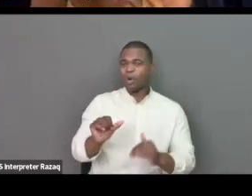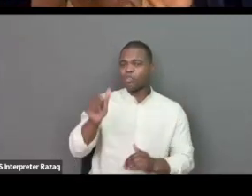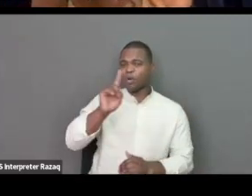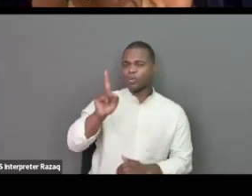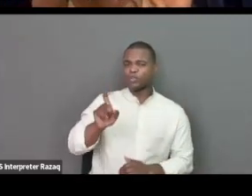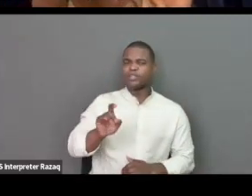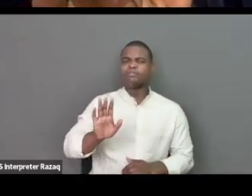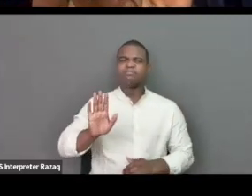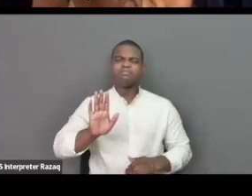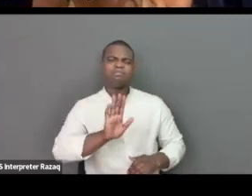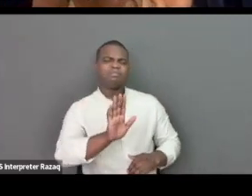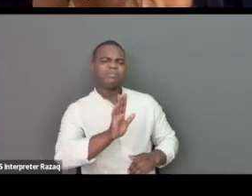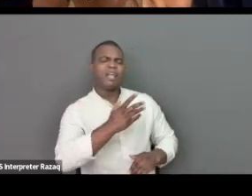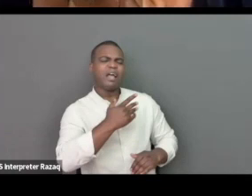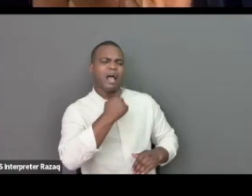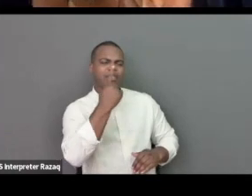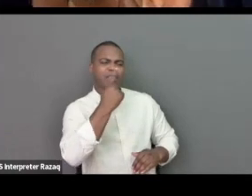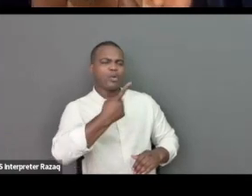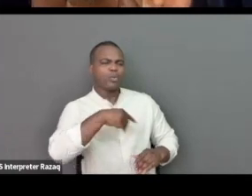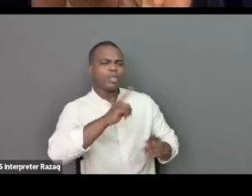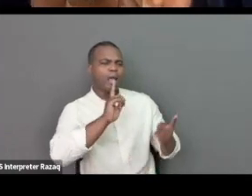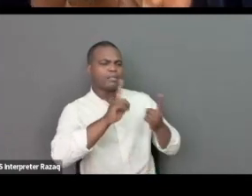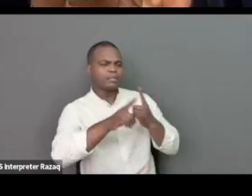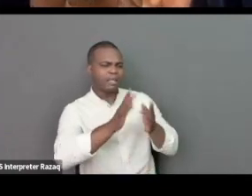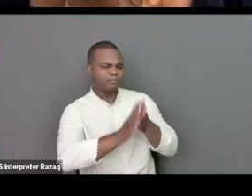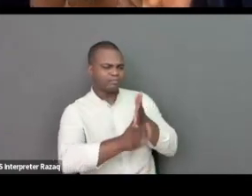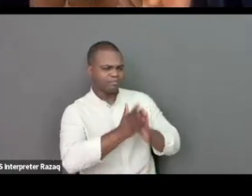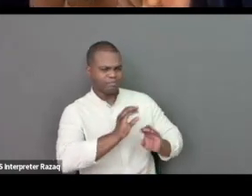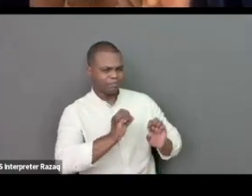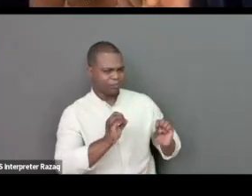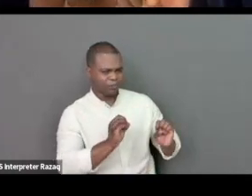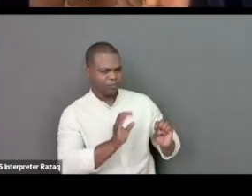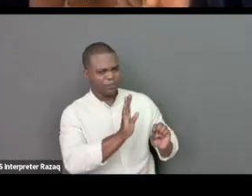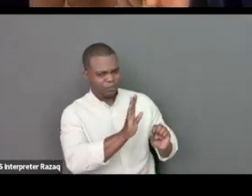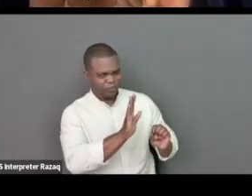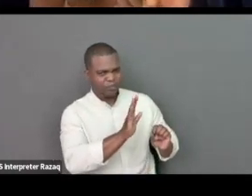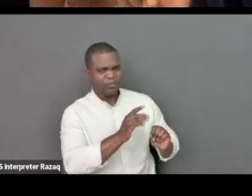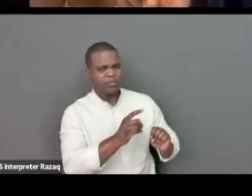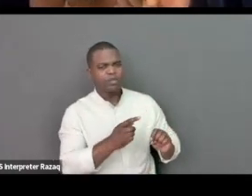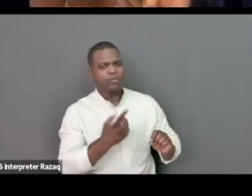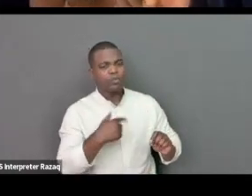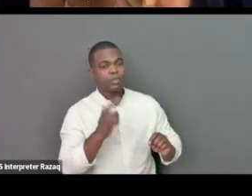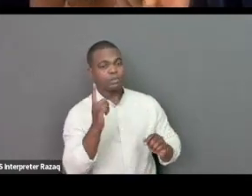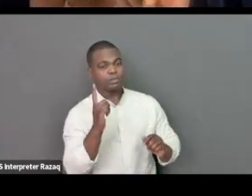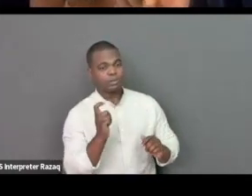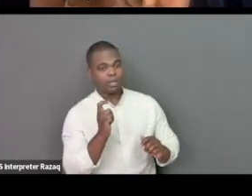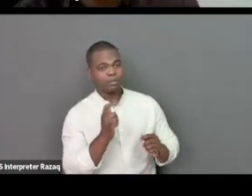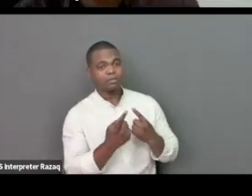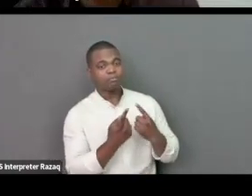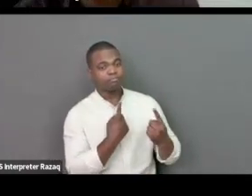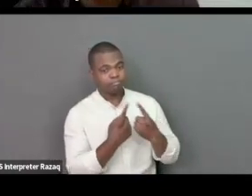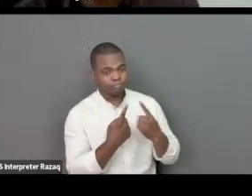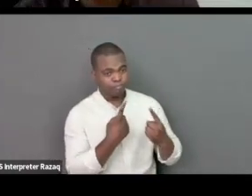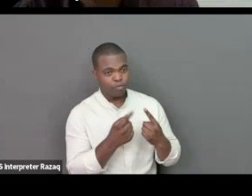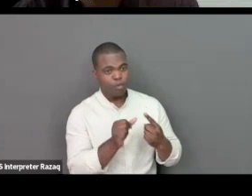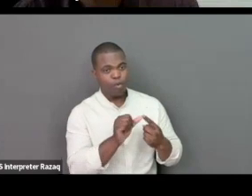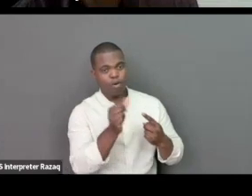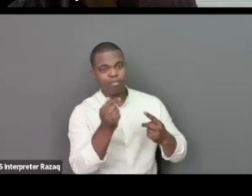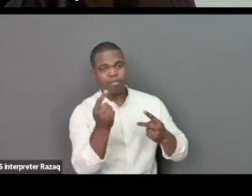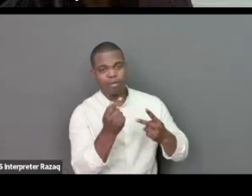started talking about other things, so I don't think we should try to follow the -- >> PETER KEMENY: Yeah, we haven't